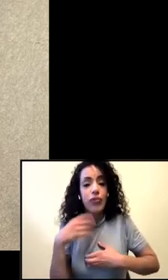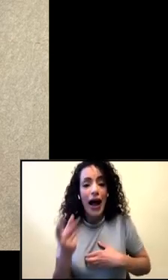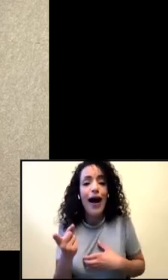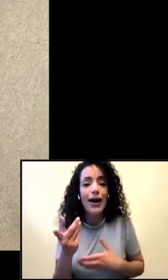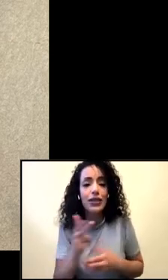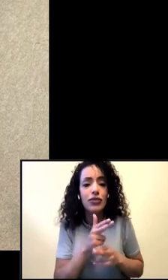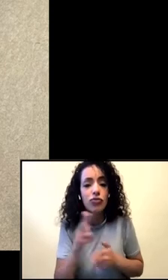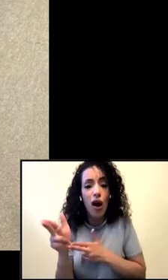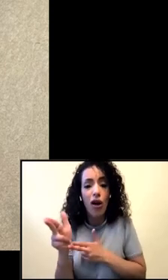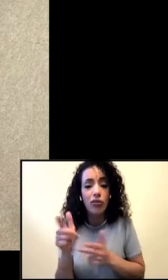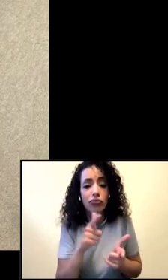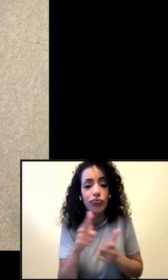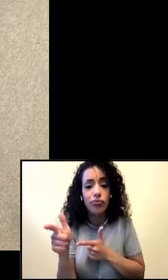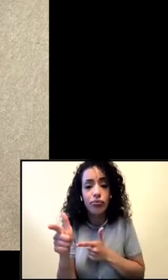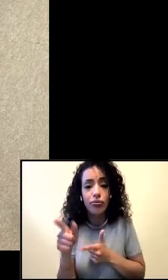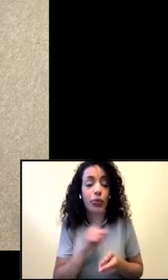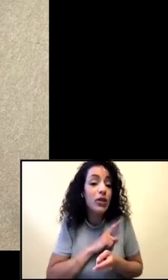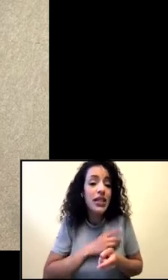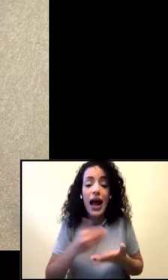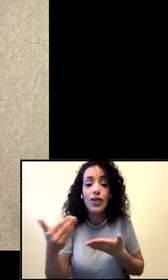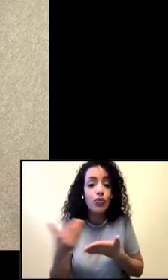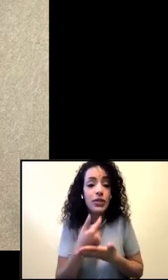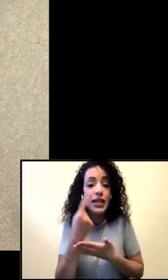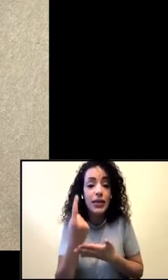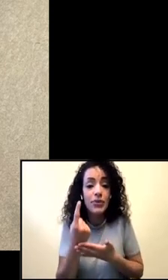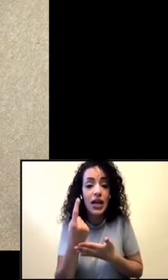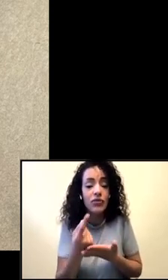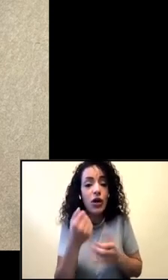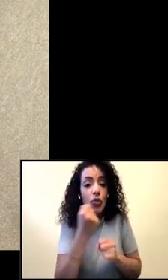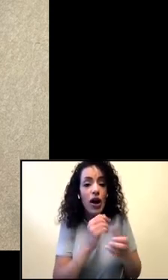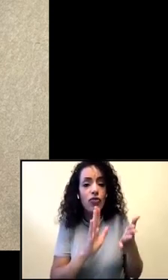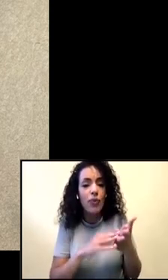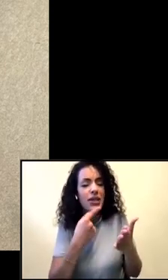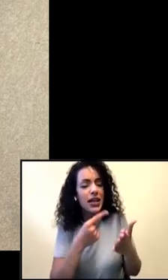This belonged to my grandmother. She told me it's a small foldable knife and she told me that